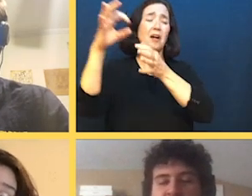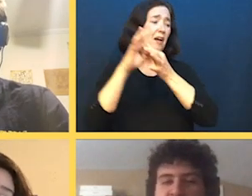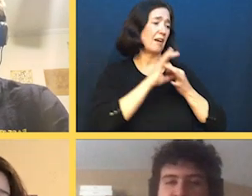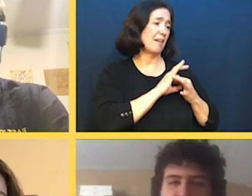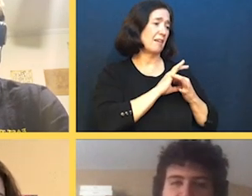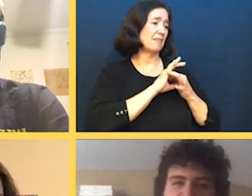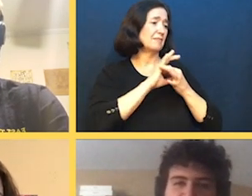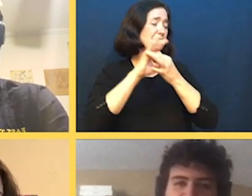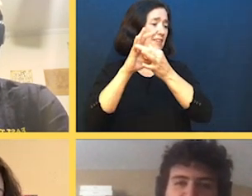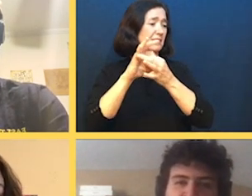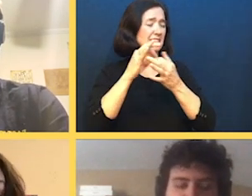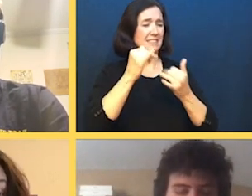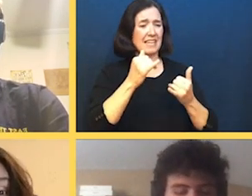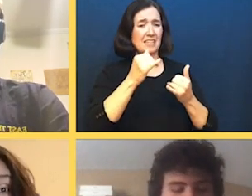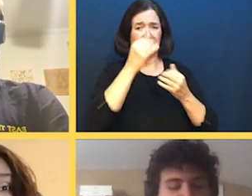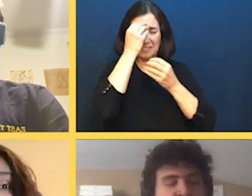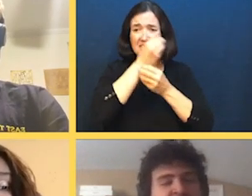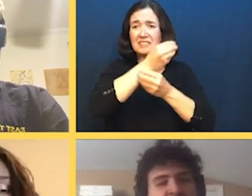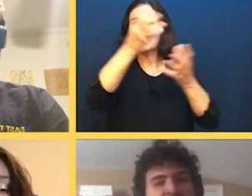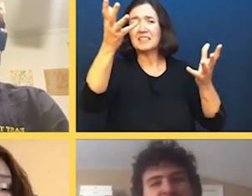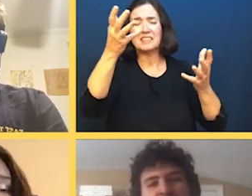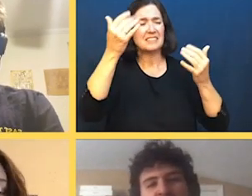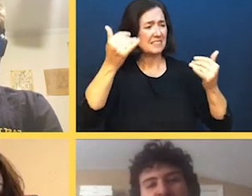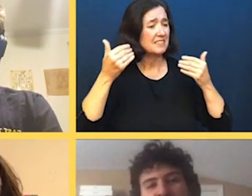Sound the chorus, speed it onward;